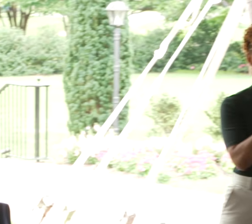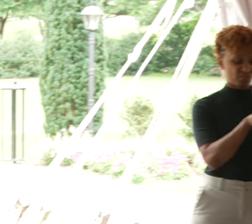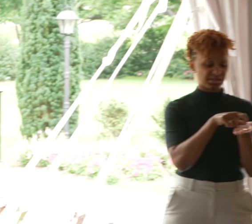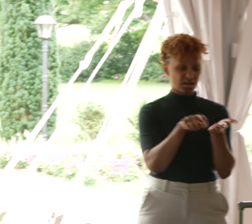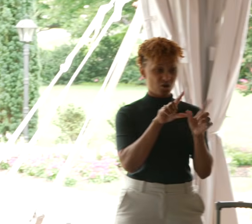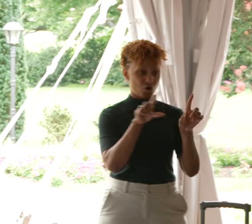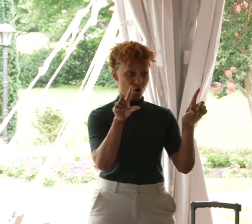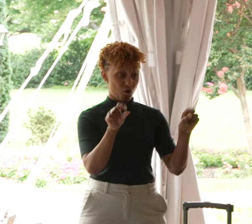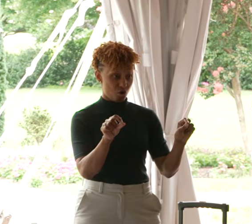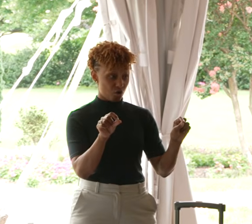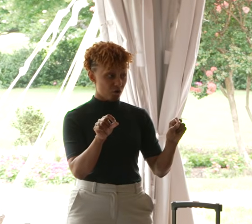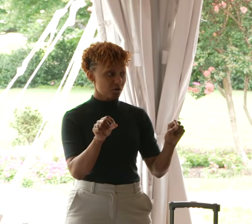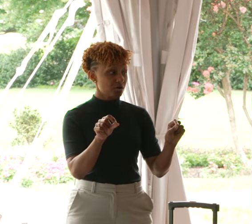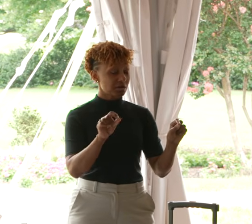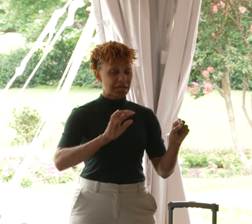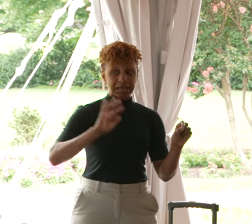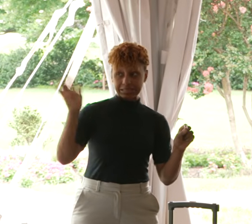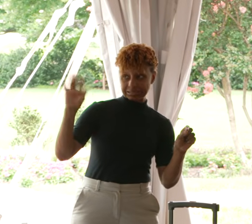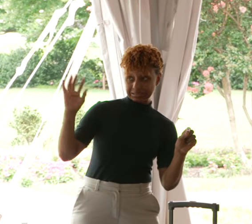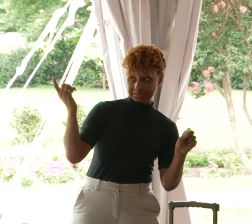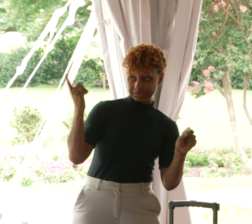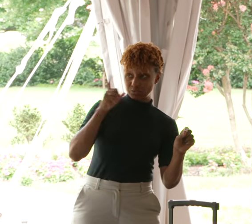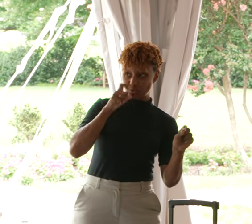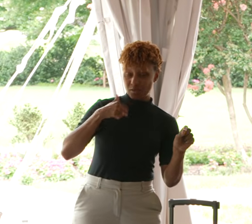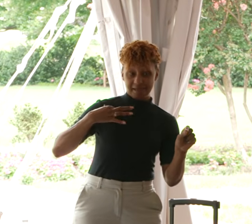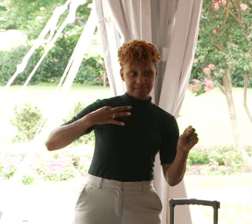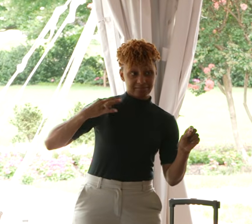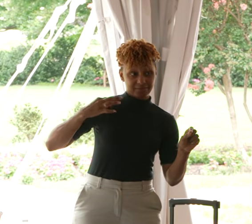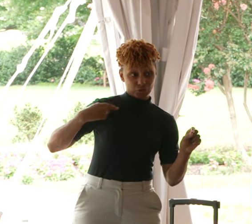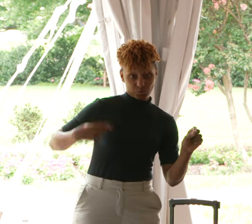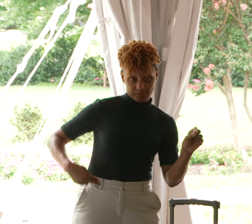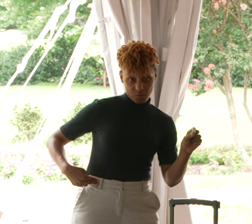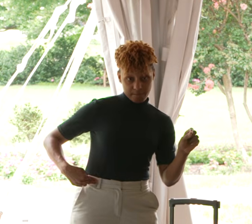going to start transitioning to some of the Q&A because I think they really get at what we've